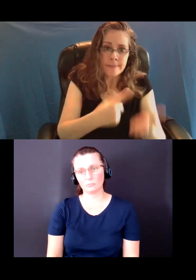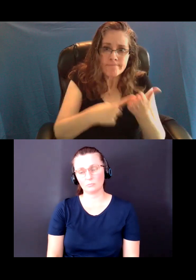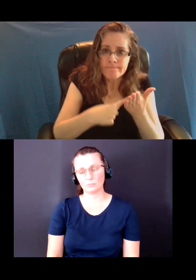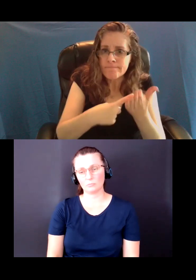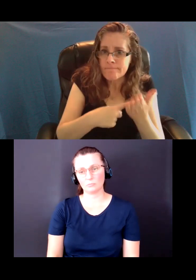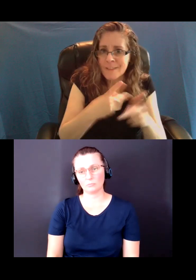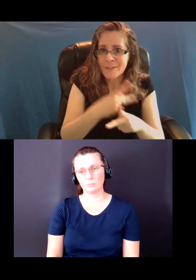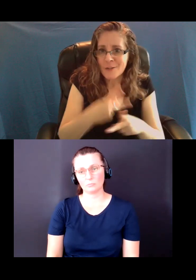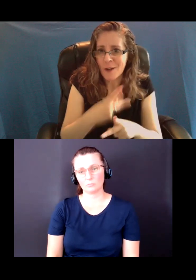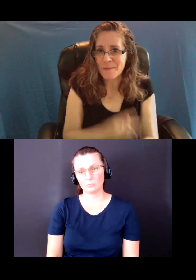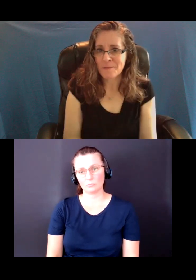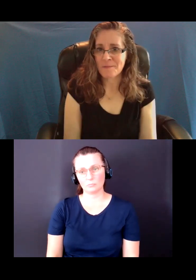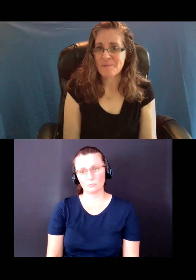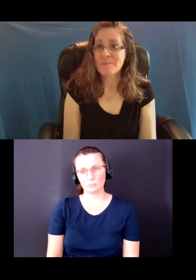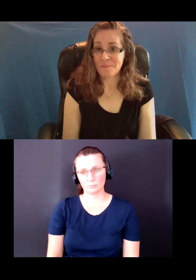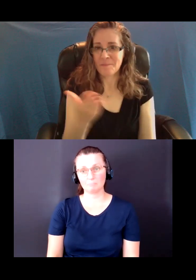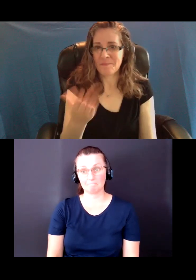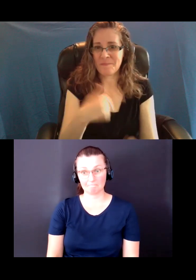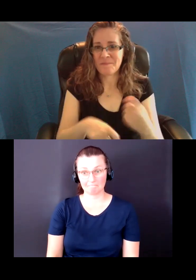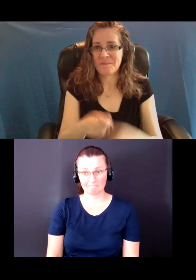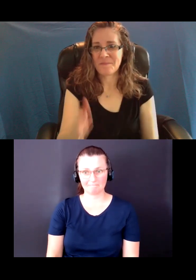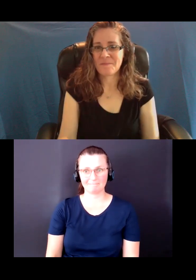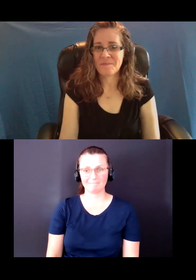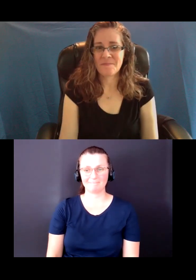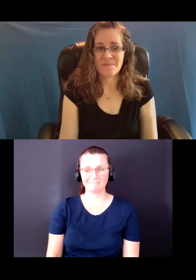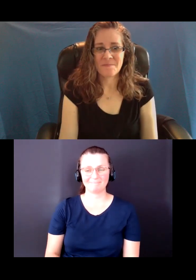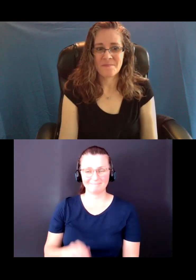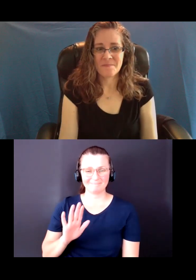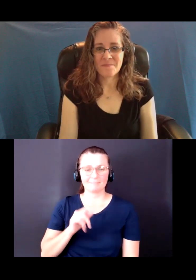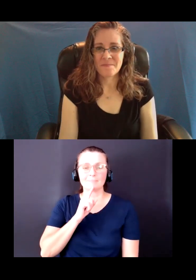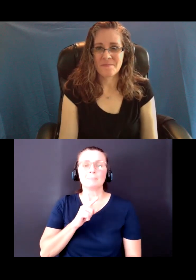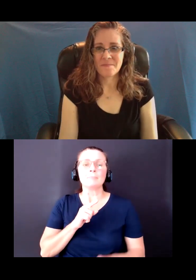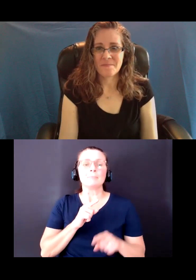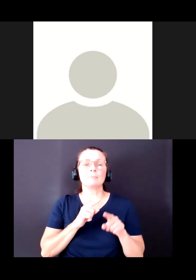should be to engage in the interactive process; to meet the needs